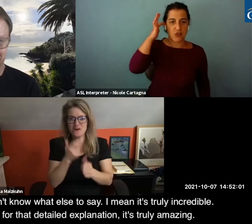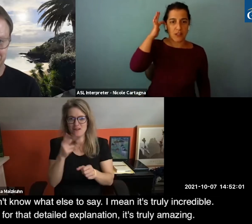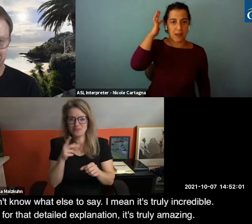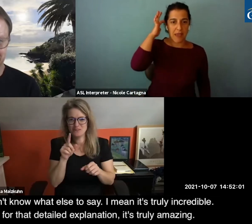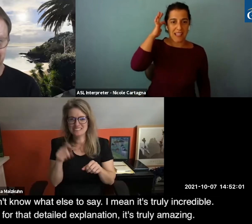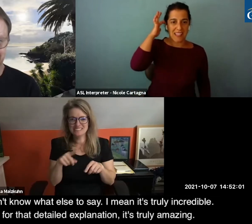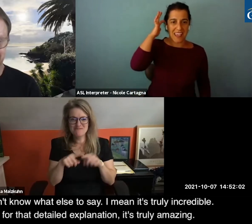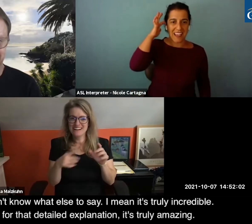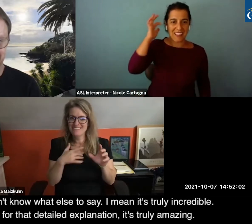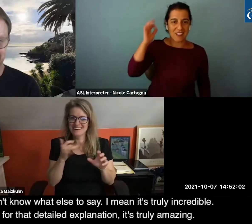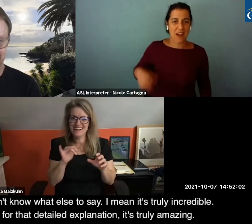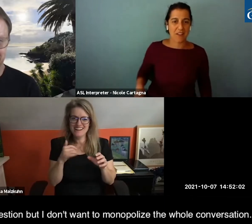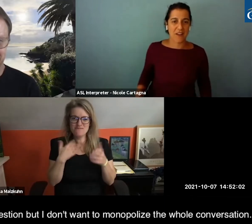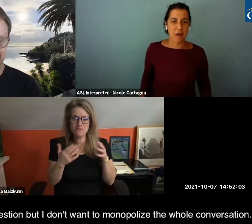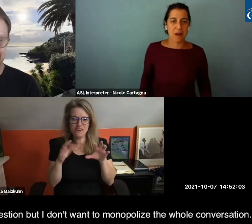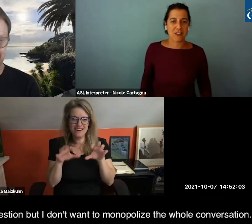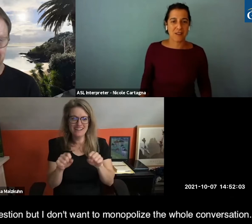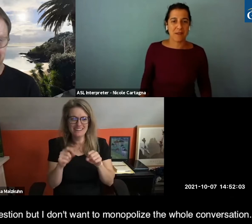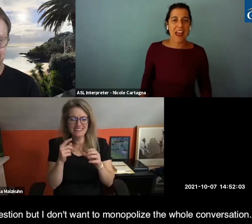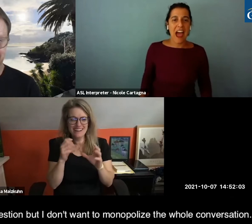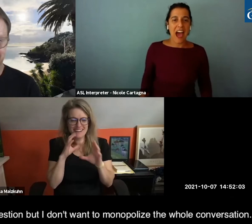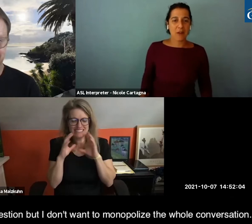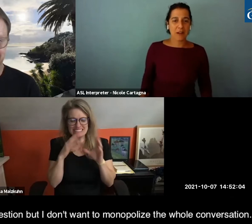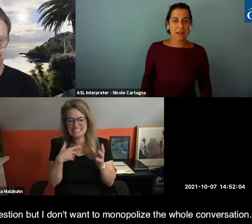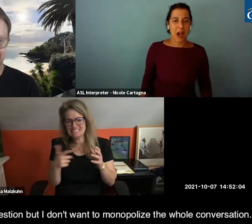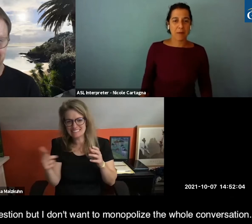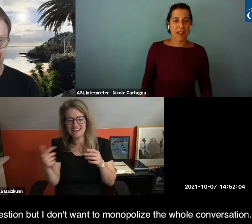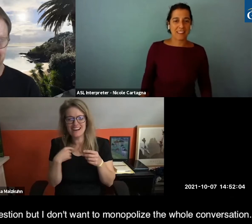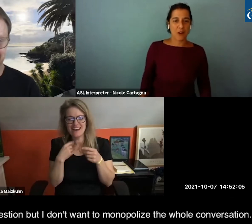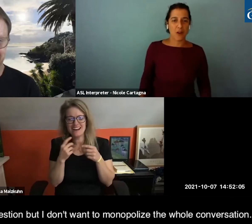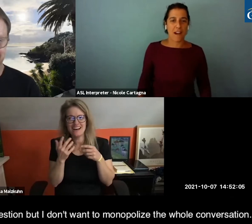it's truly amazing i do have a follow-up question but i don't want to monopolize the whole